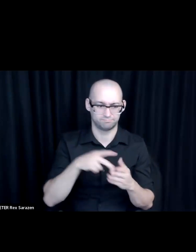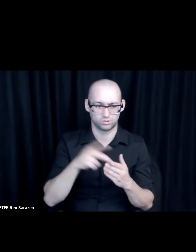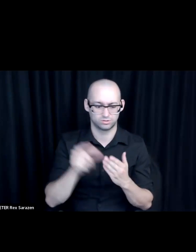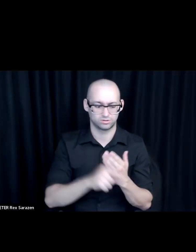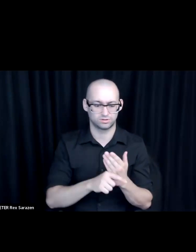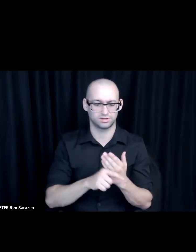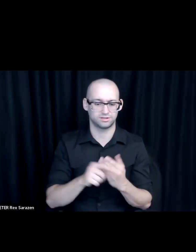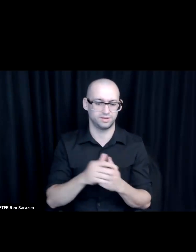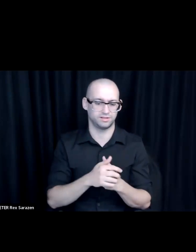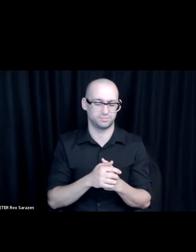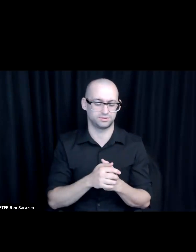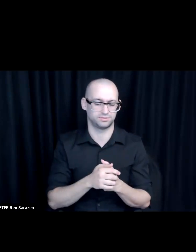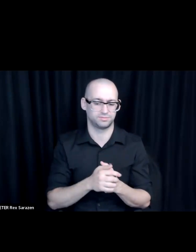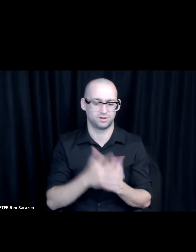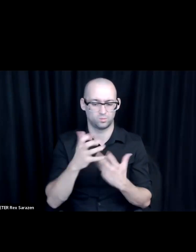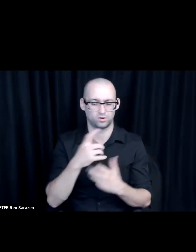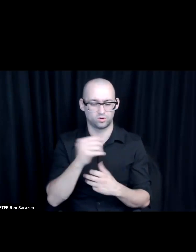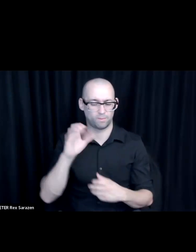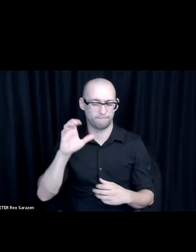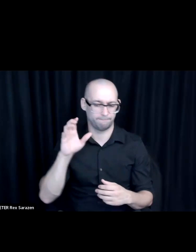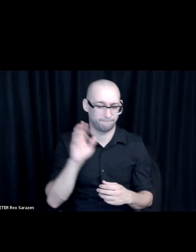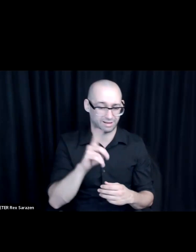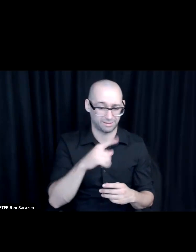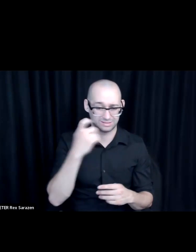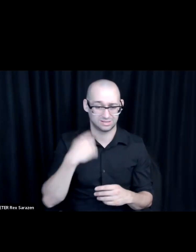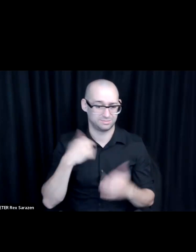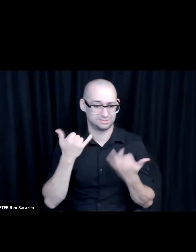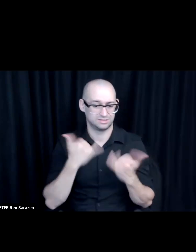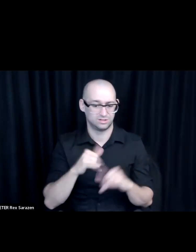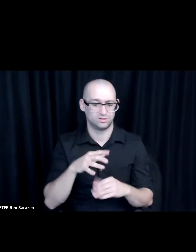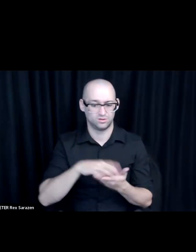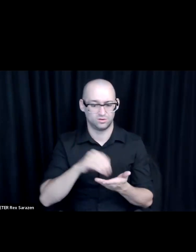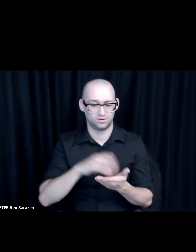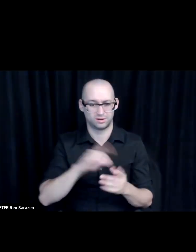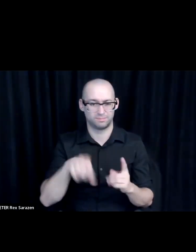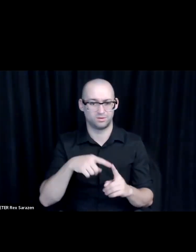I need to go back because I'm still learning about how those programs apply. But I saw Matt